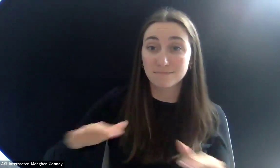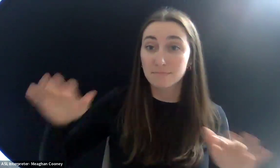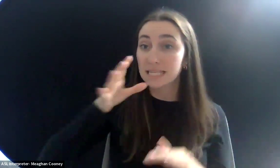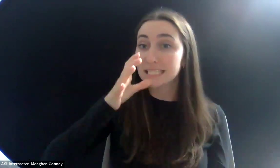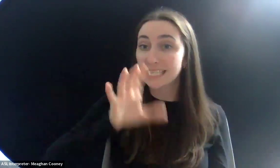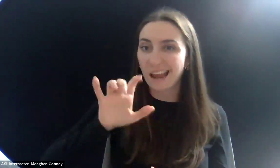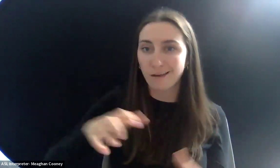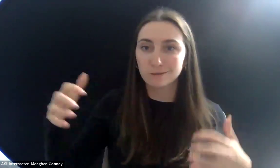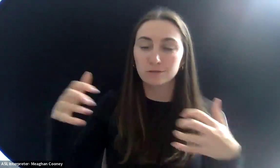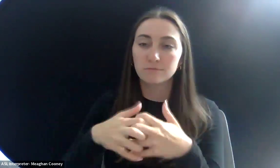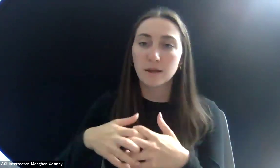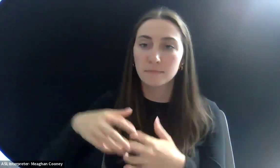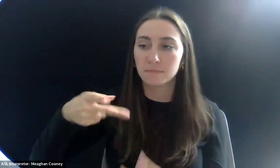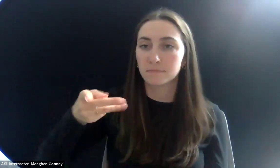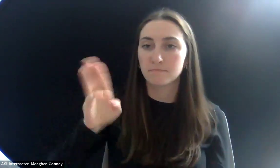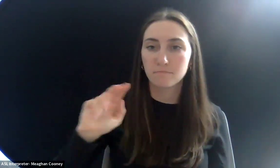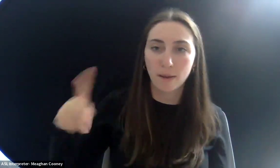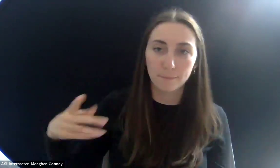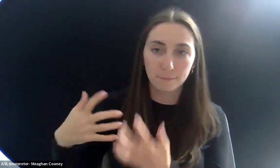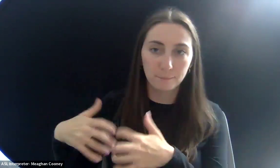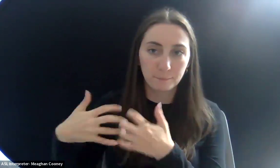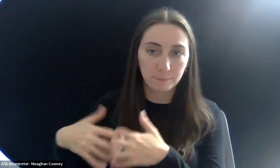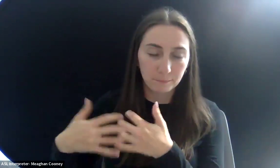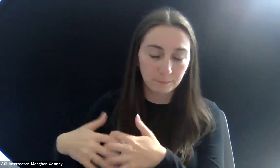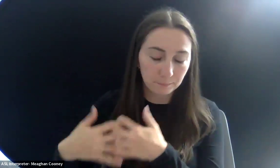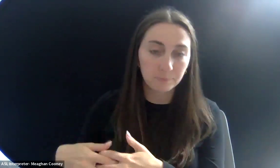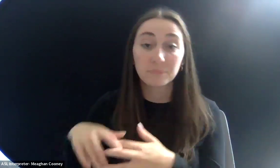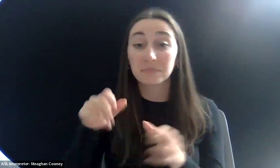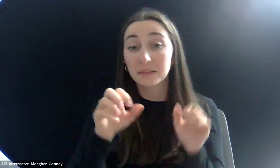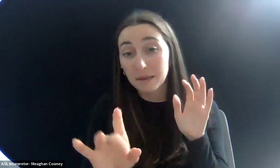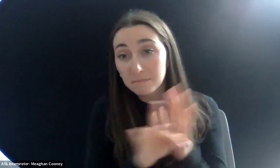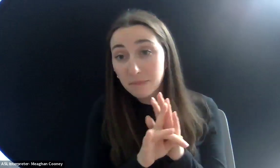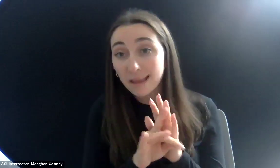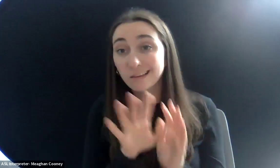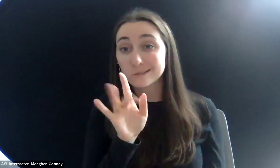So that's sort of built into this. But you could choose to stay at just the 25% code required and